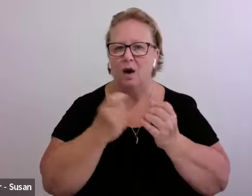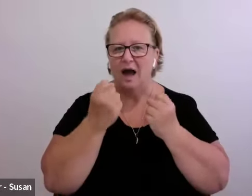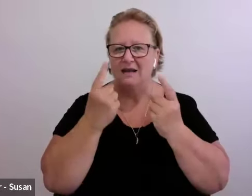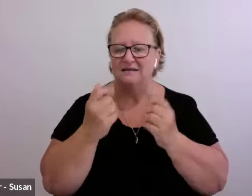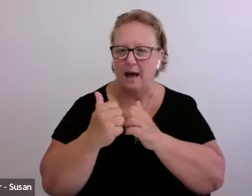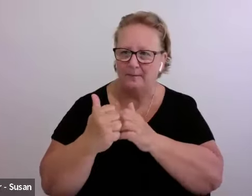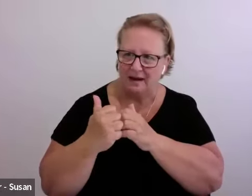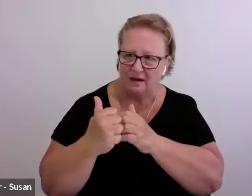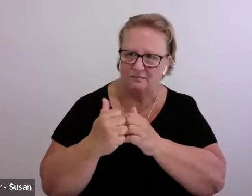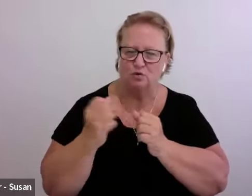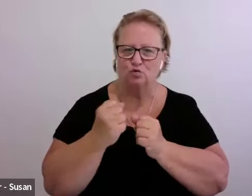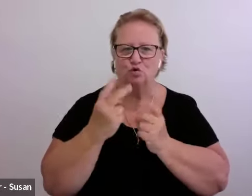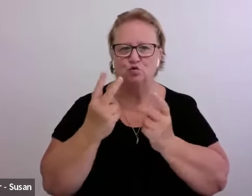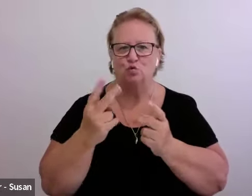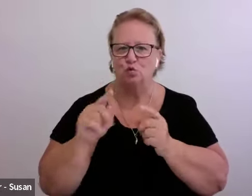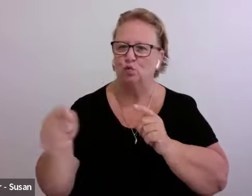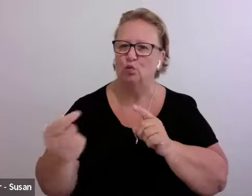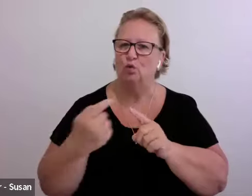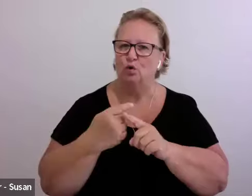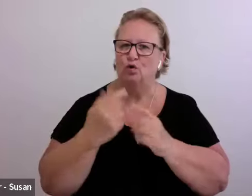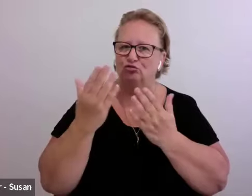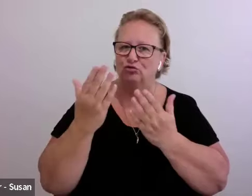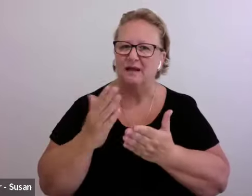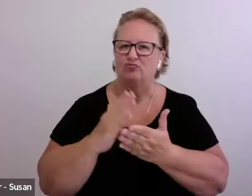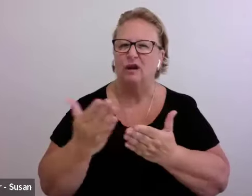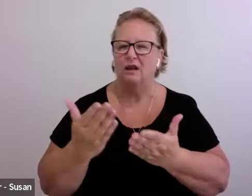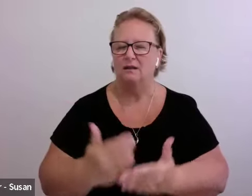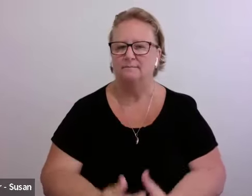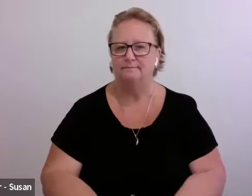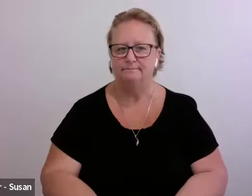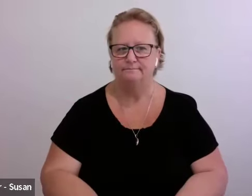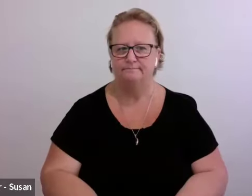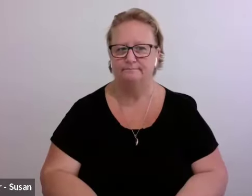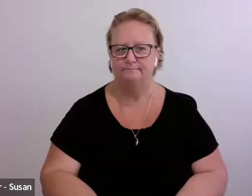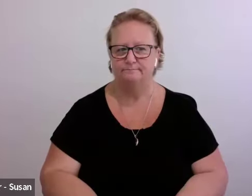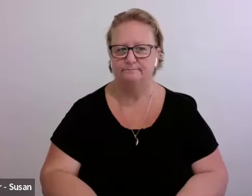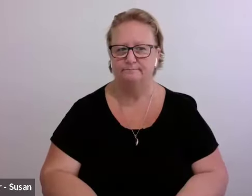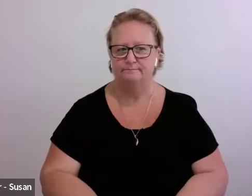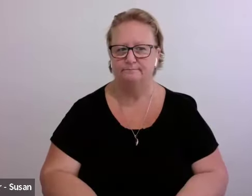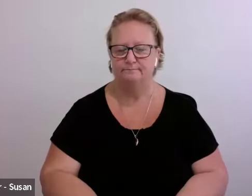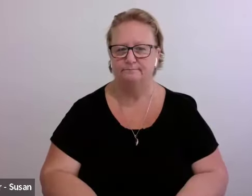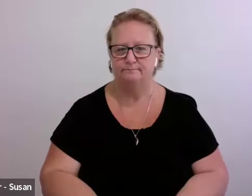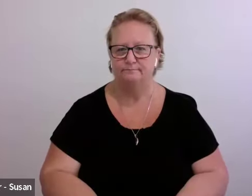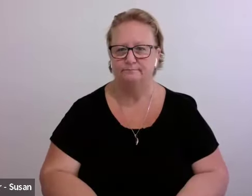and guidance on co-design partnerships as a mutual exchange which is about understanding that